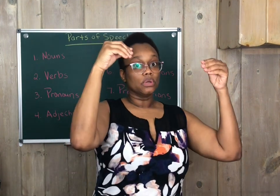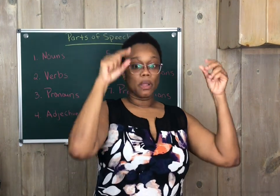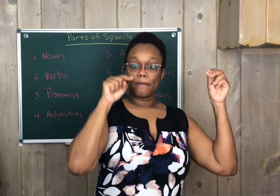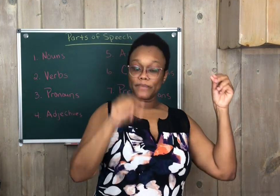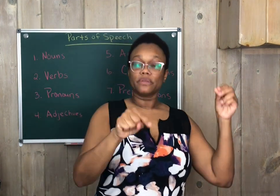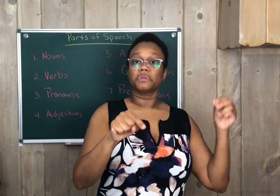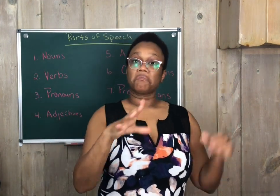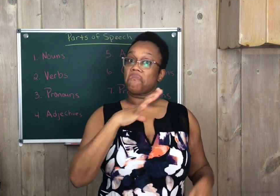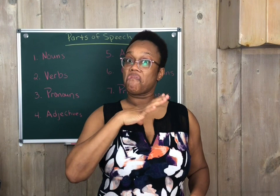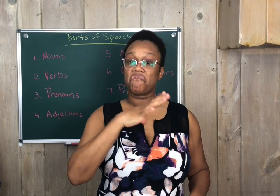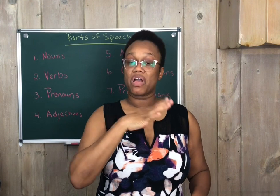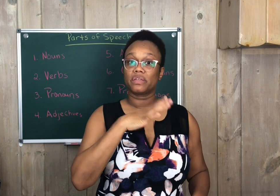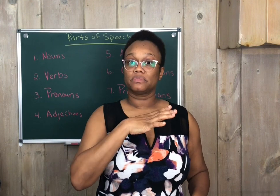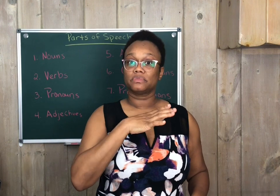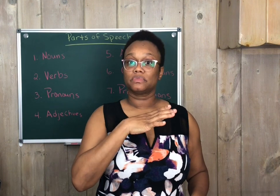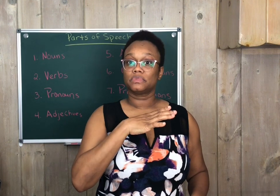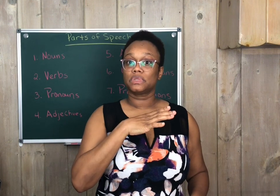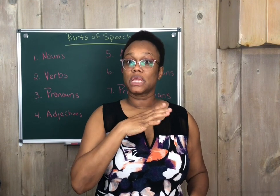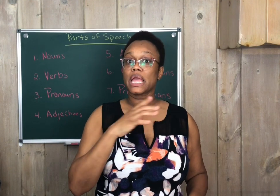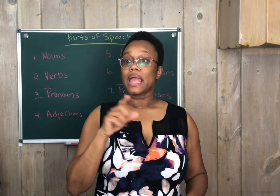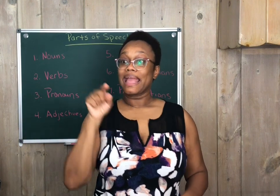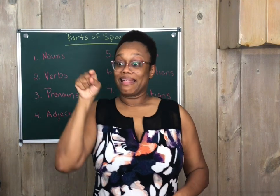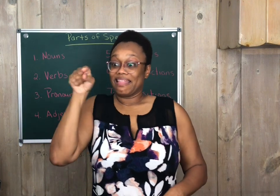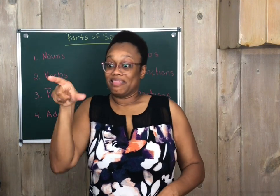Go to the store and that's a fine sentence